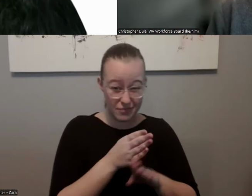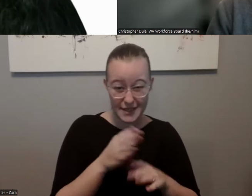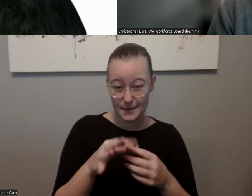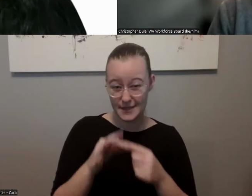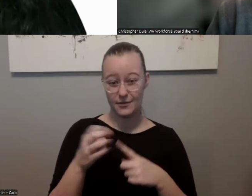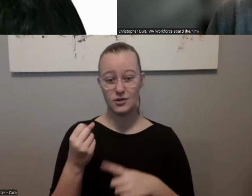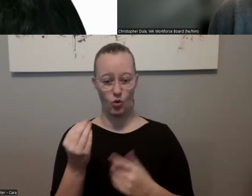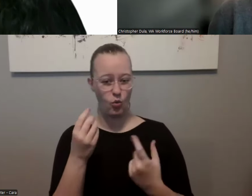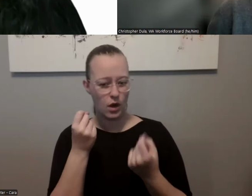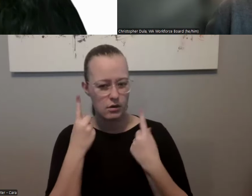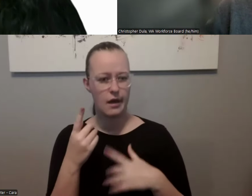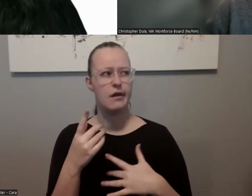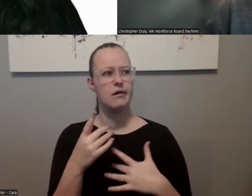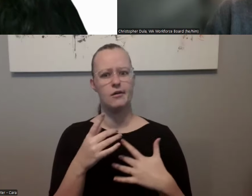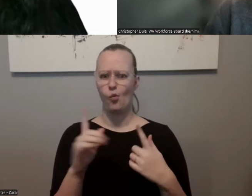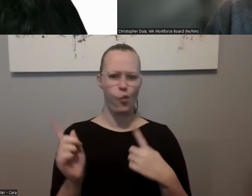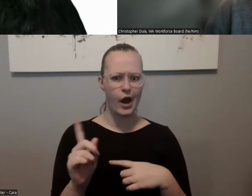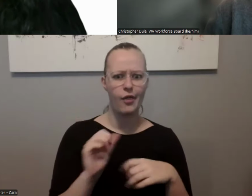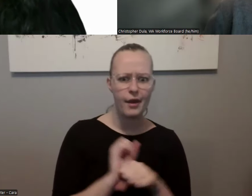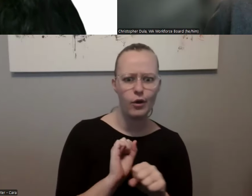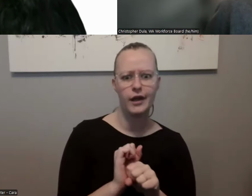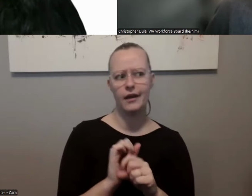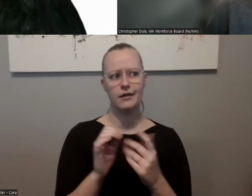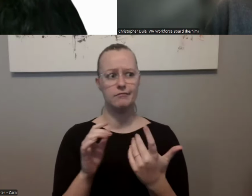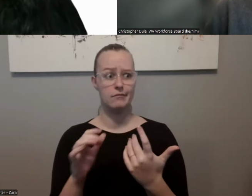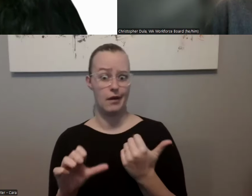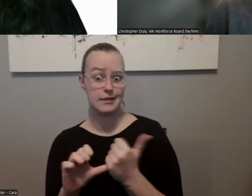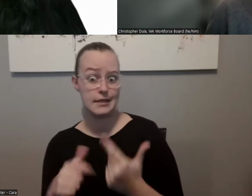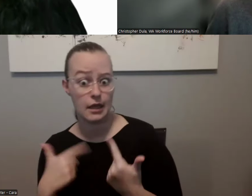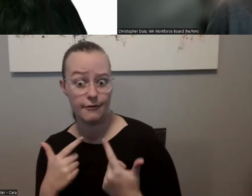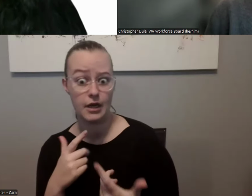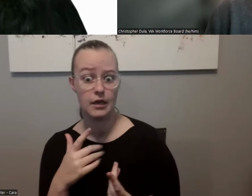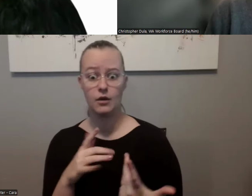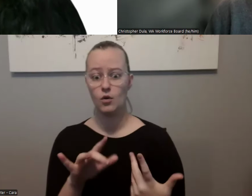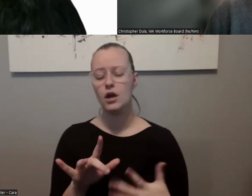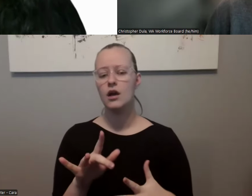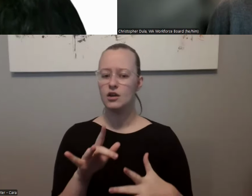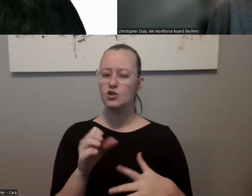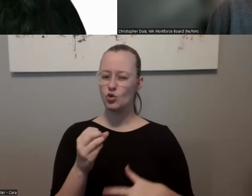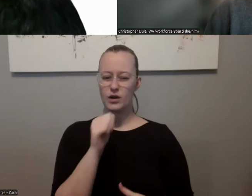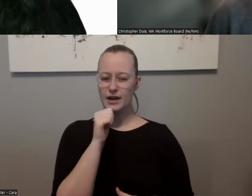they're working within a home care agency or assisted living facility. So, this goes beyond just the skilled nursing facilities